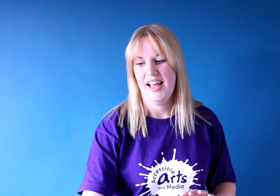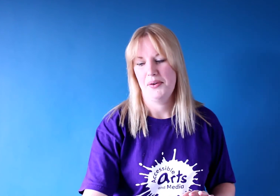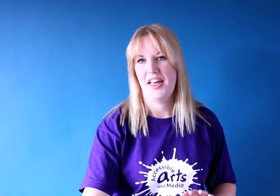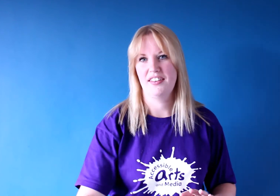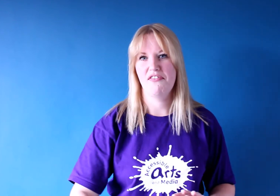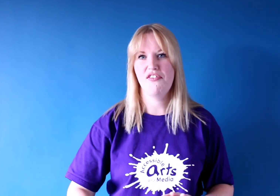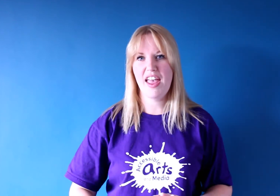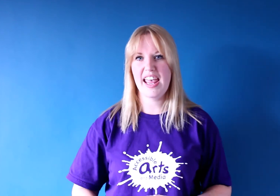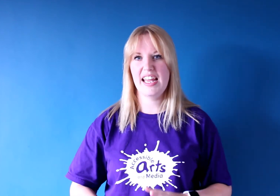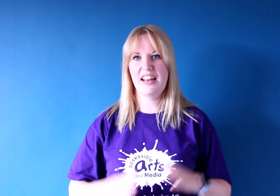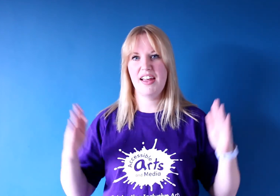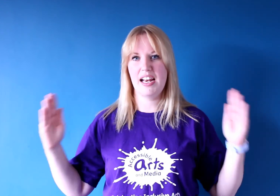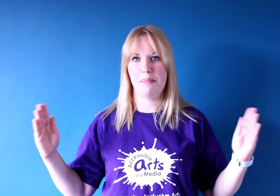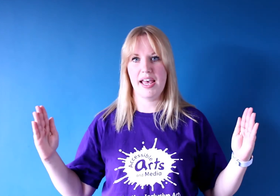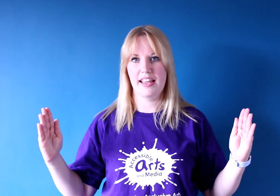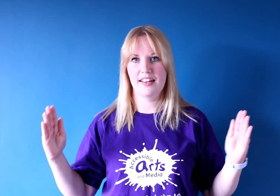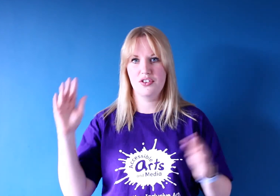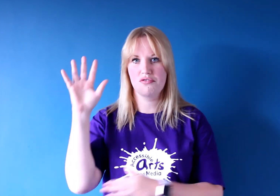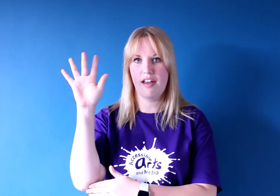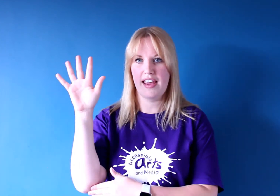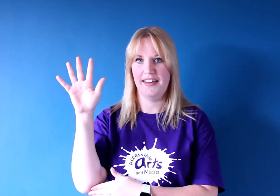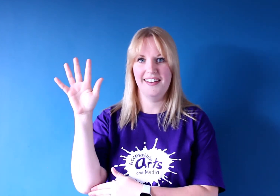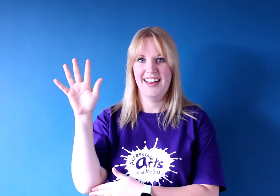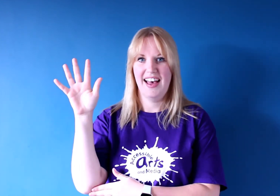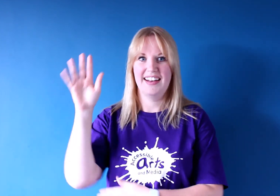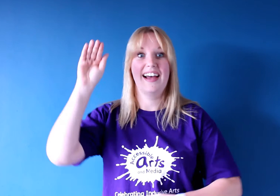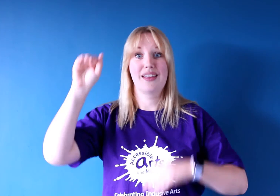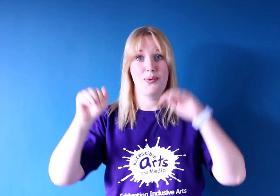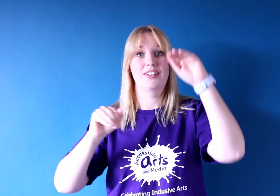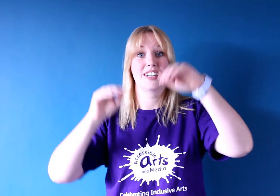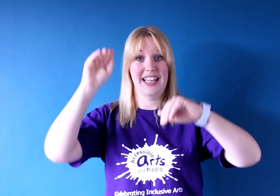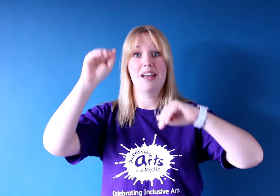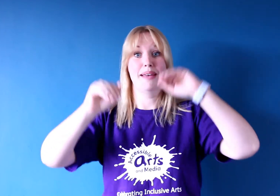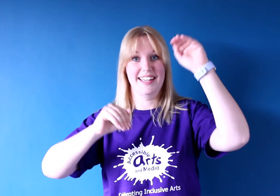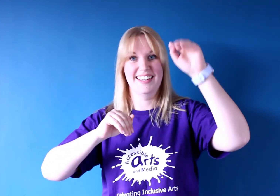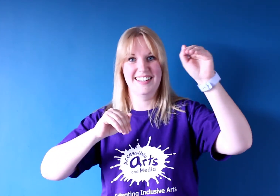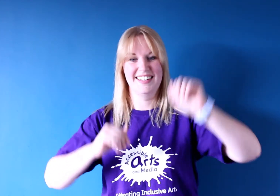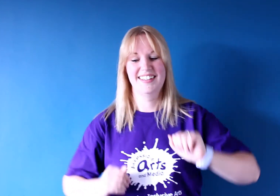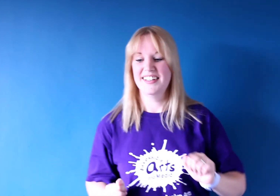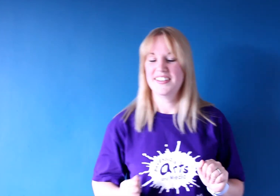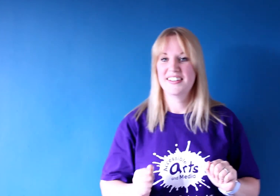Now there’s a really really big tree. And I think we should climb it.